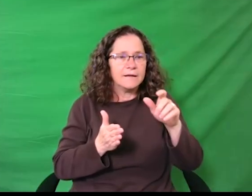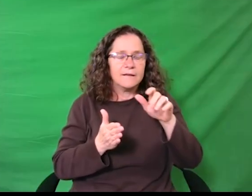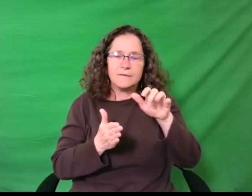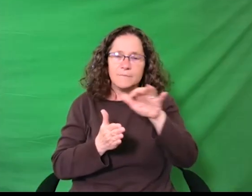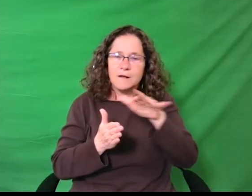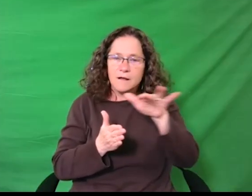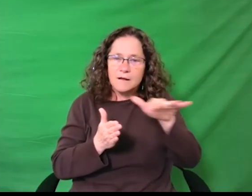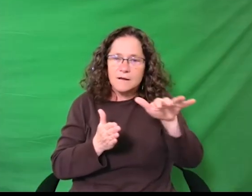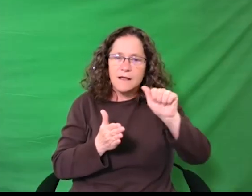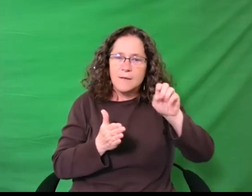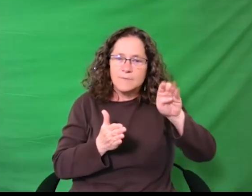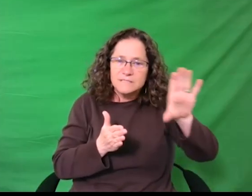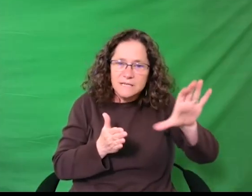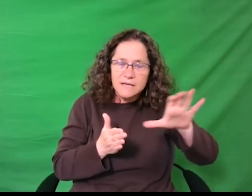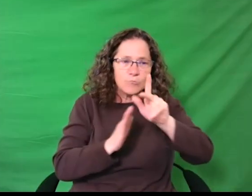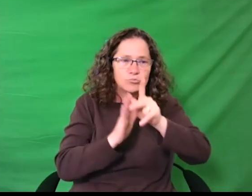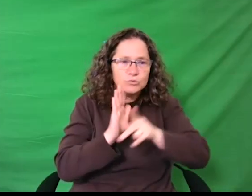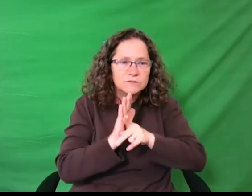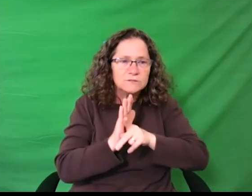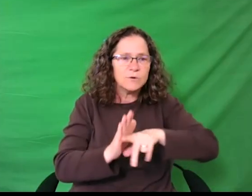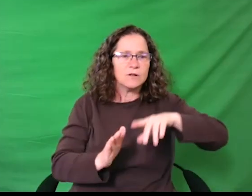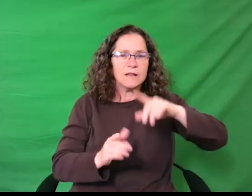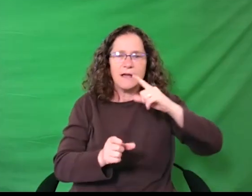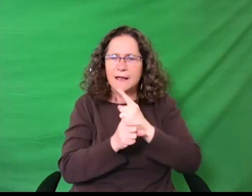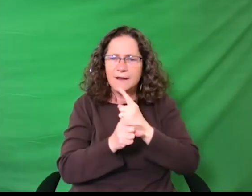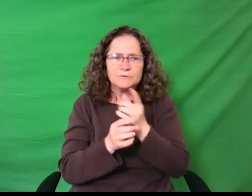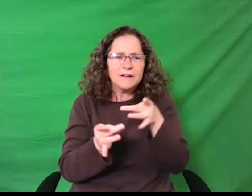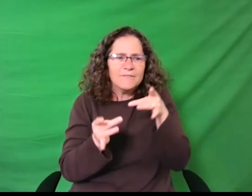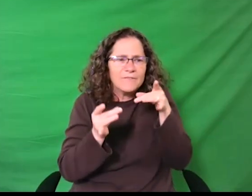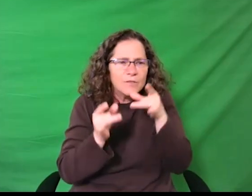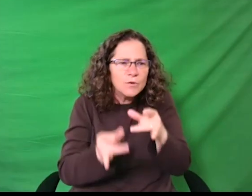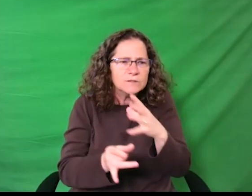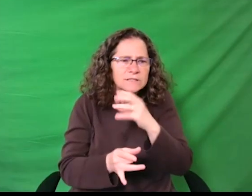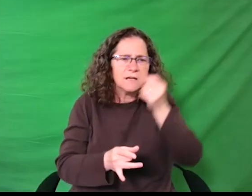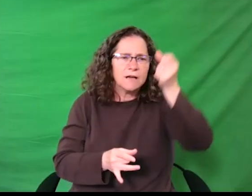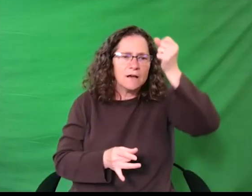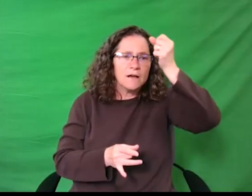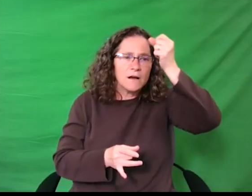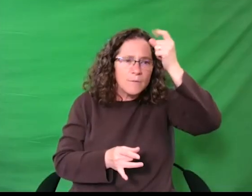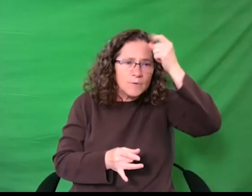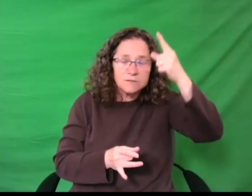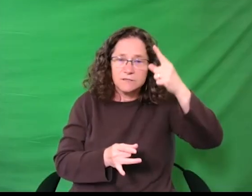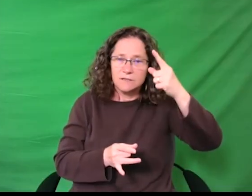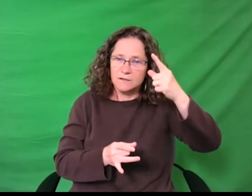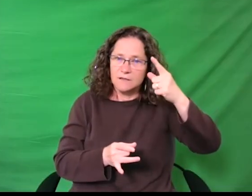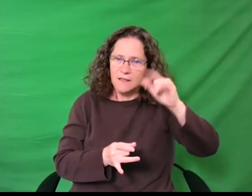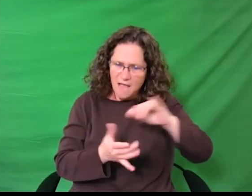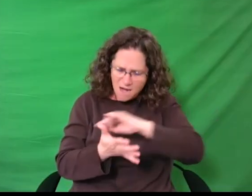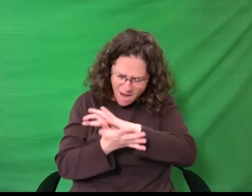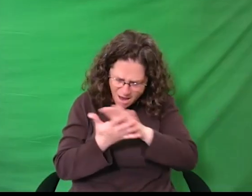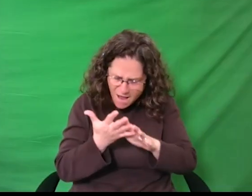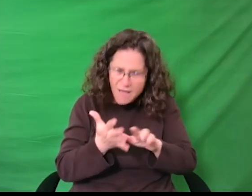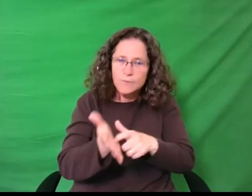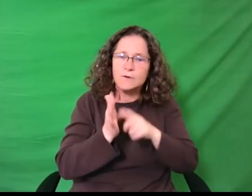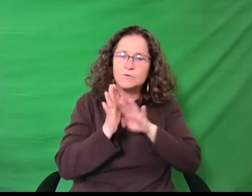that this isn't just for hearing children. This is for all children need access to the same skills.